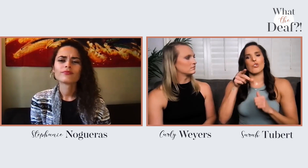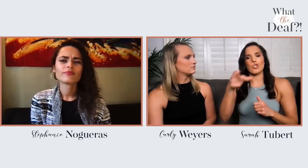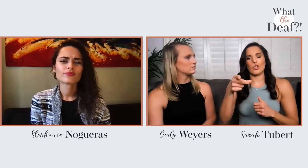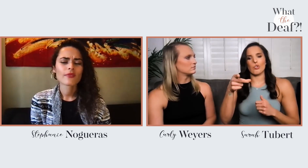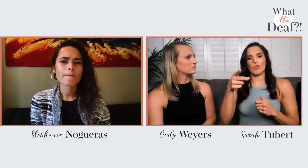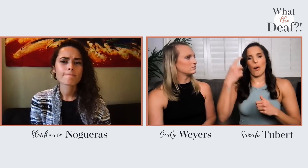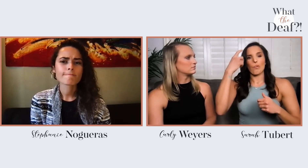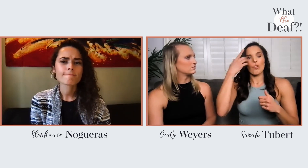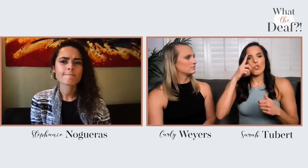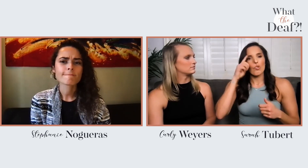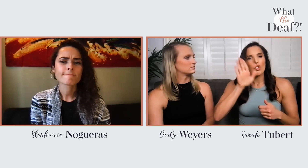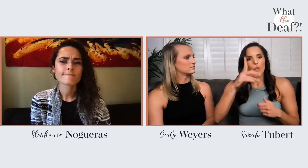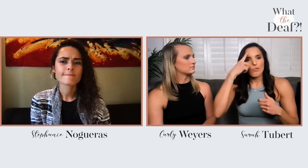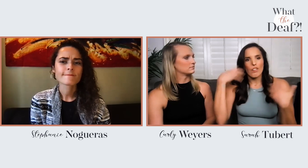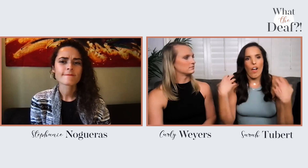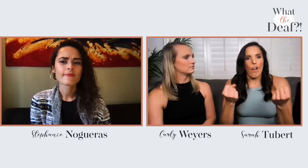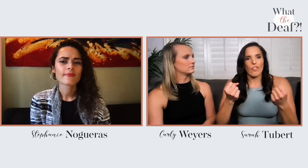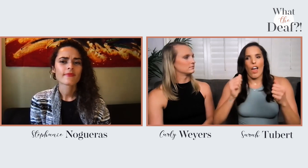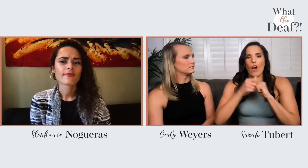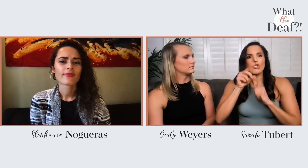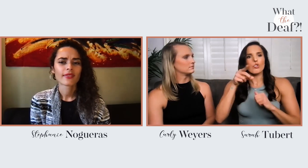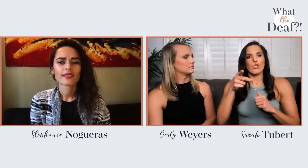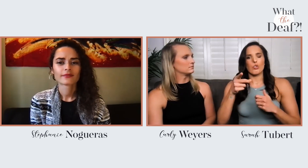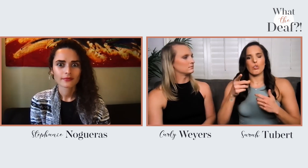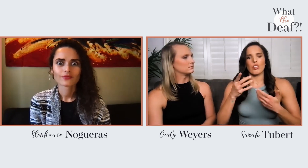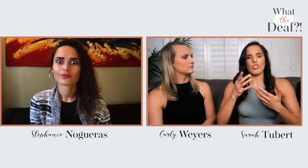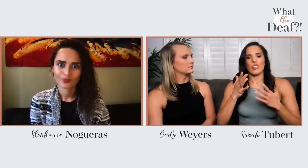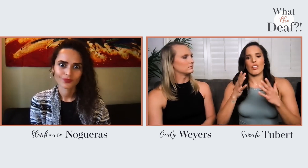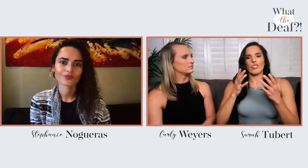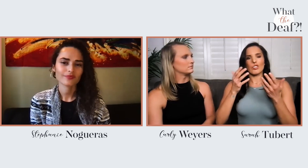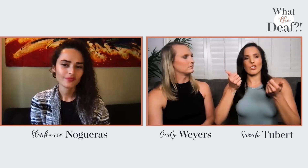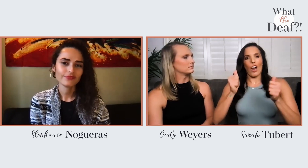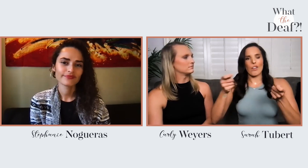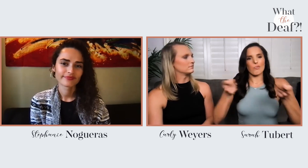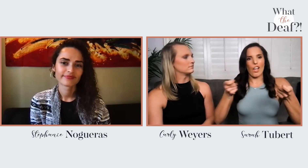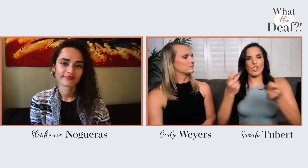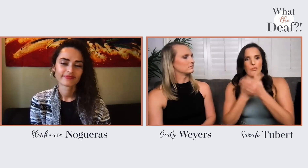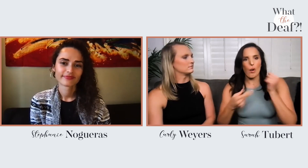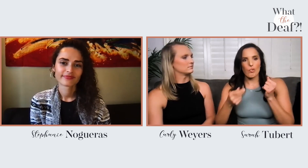And I mean, for your mental health, how do you try to manage